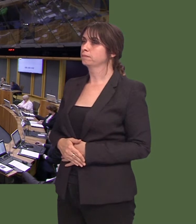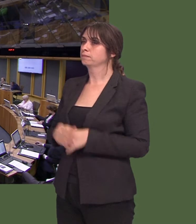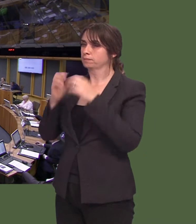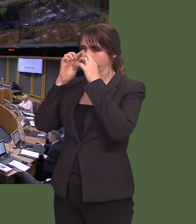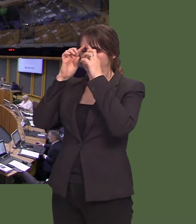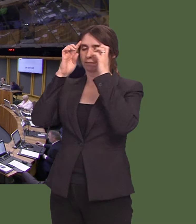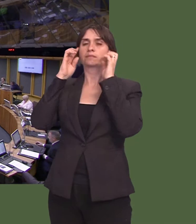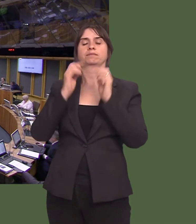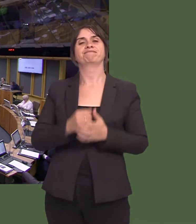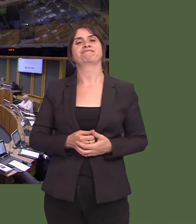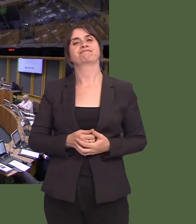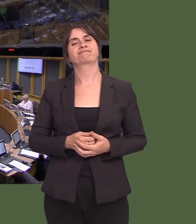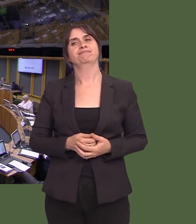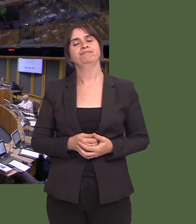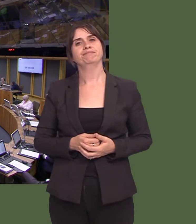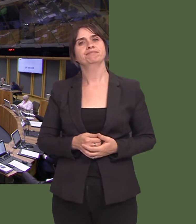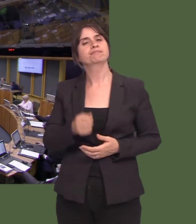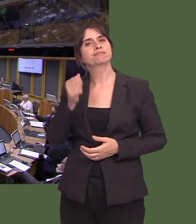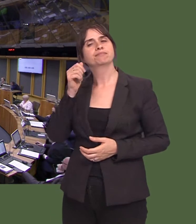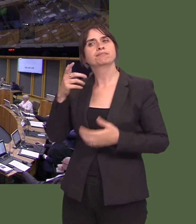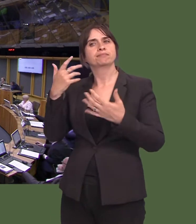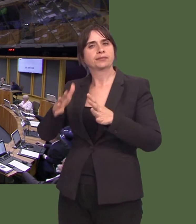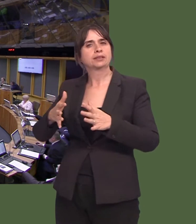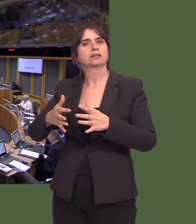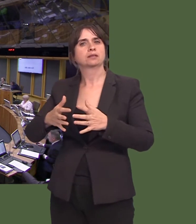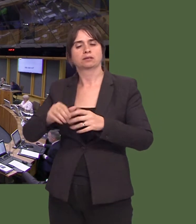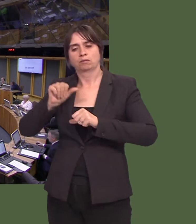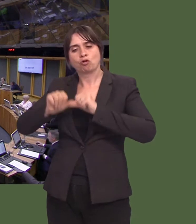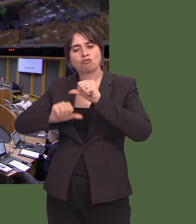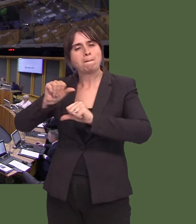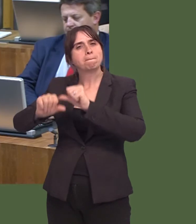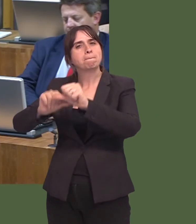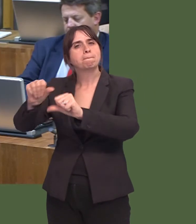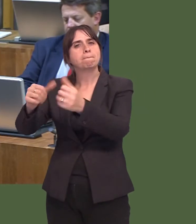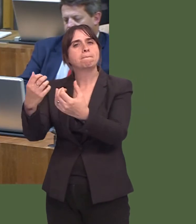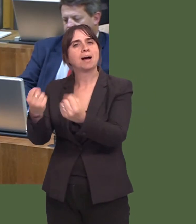of the programme of improvements that we are taking forward as part of the delivery of